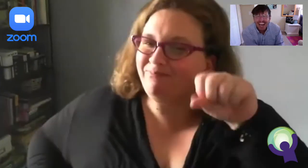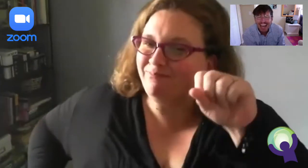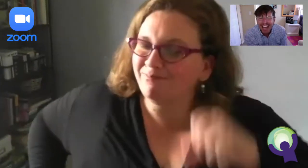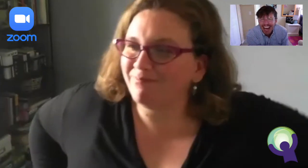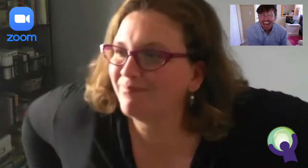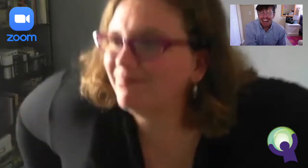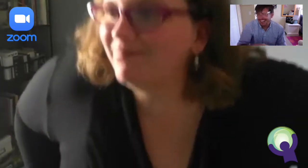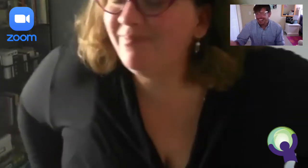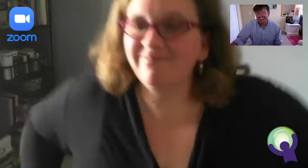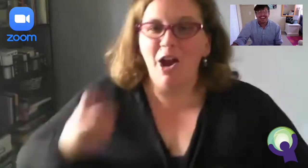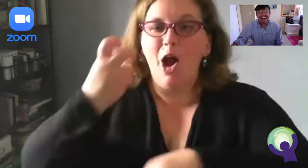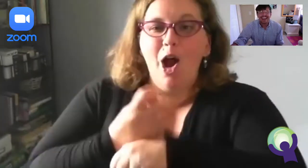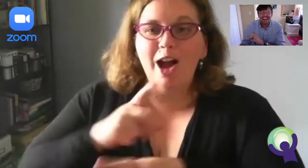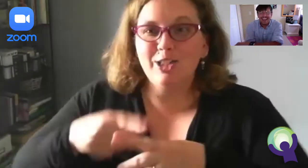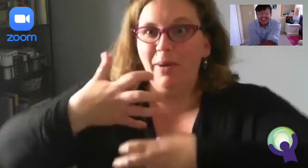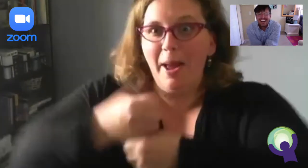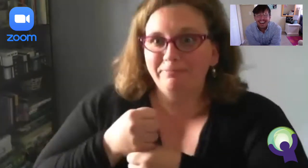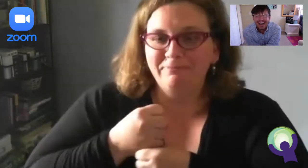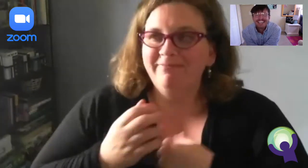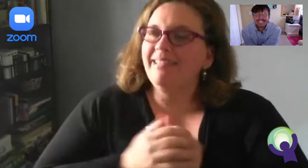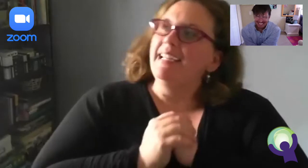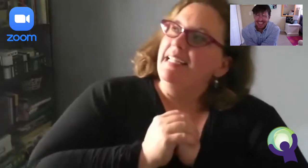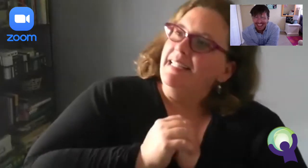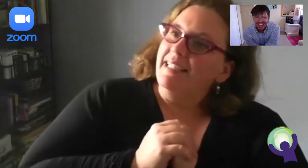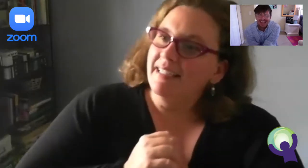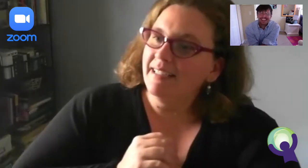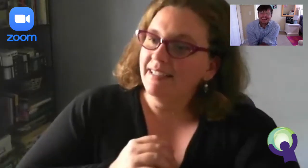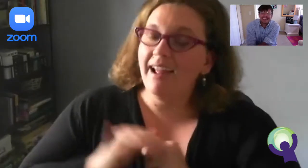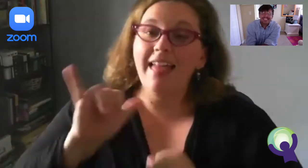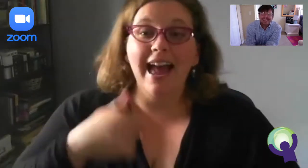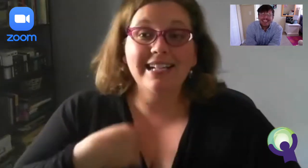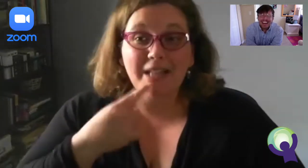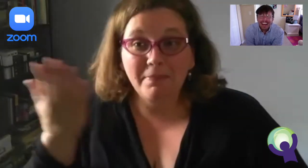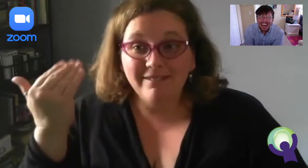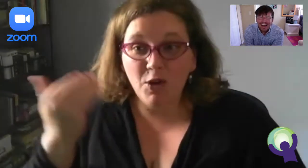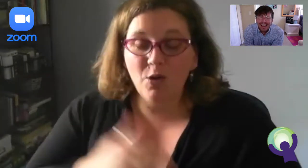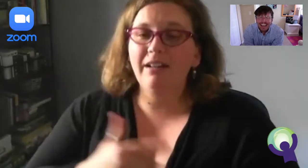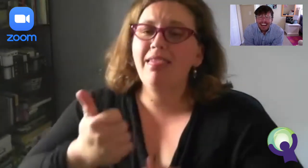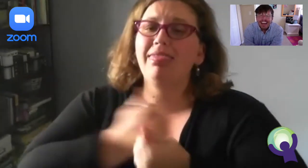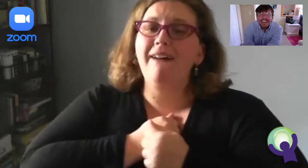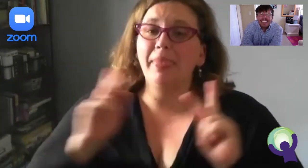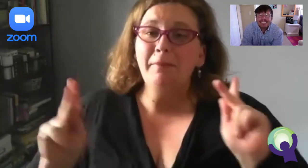I know it's a tough question. It is. It's hard to sum it all up. I would say